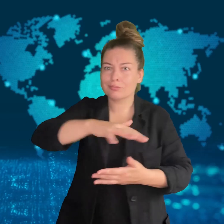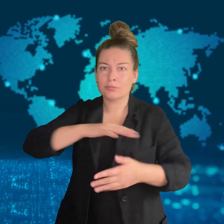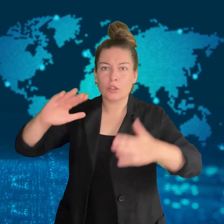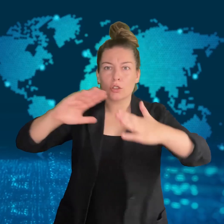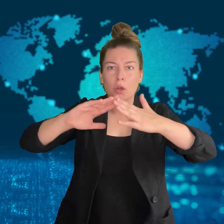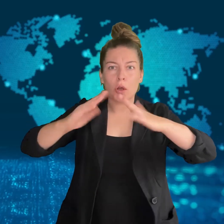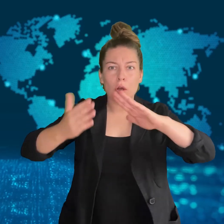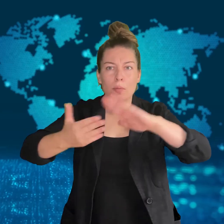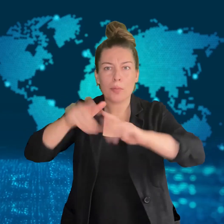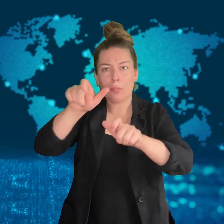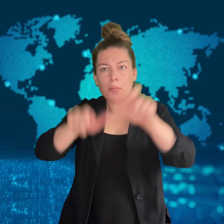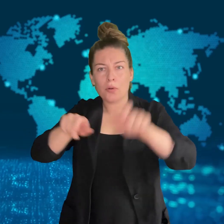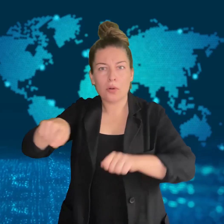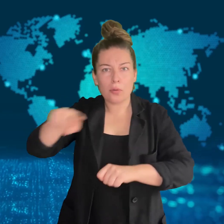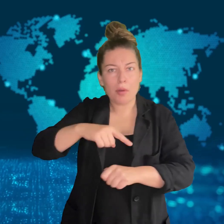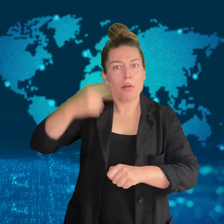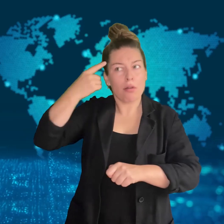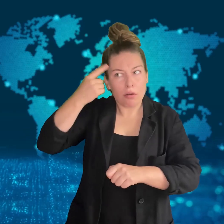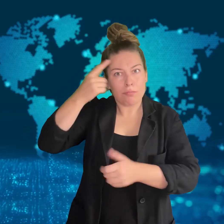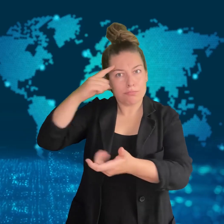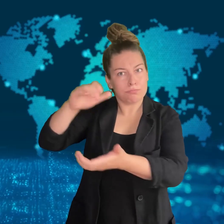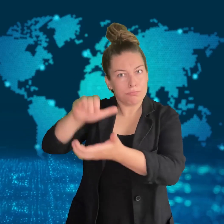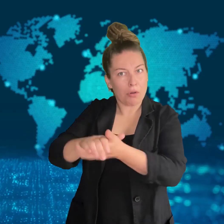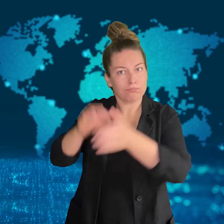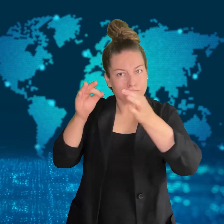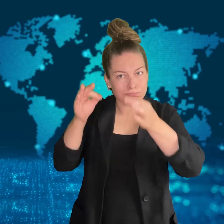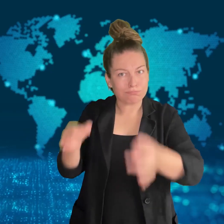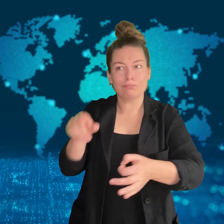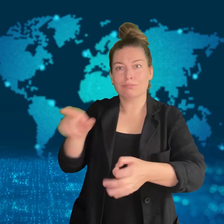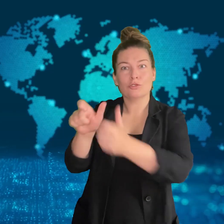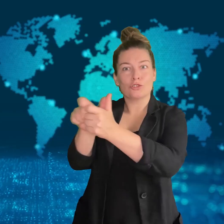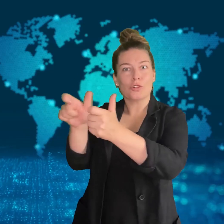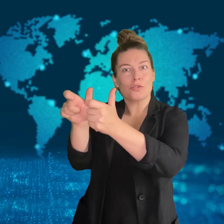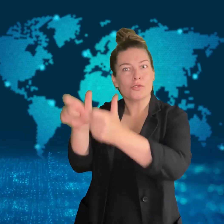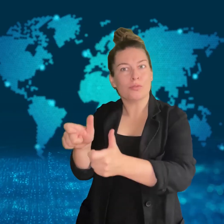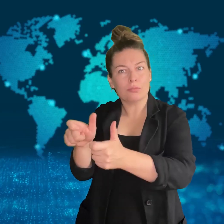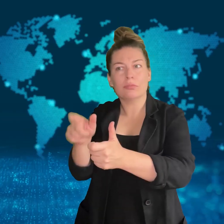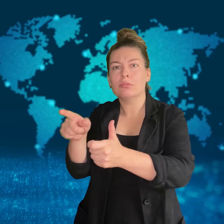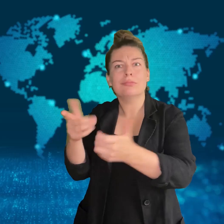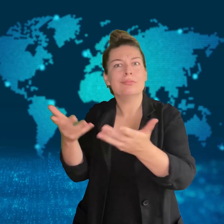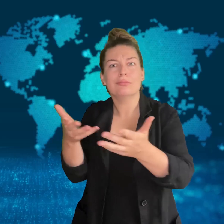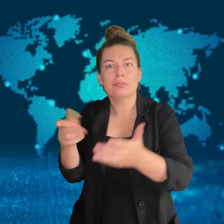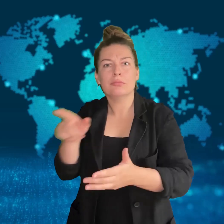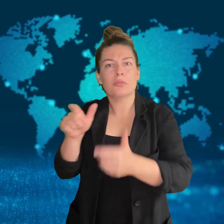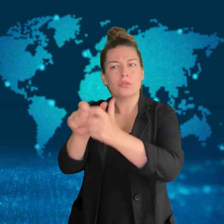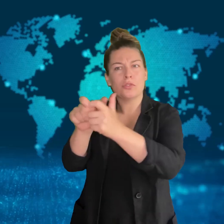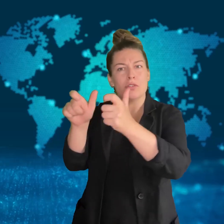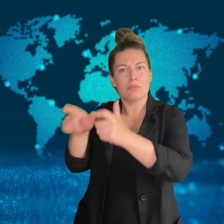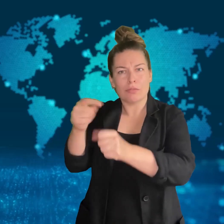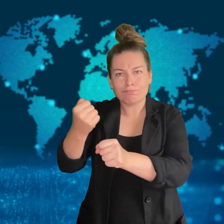a solution to massive plastic waste when it was not.